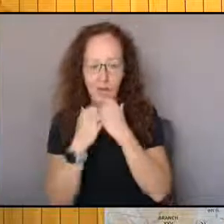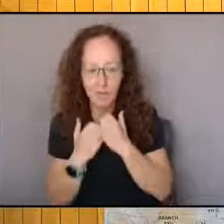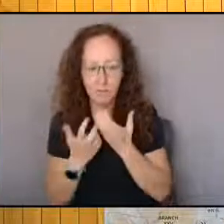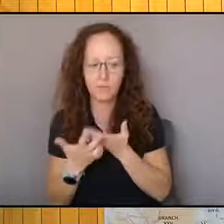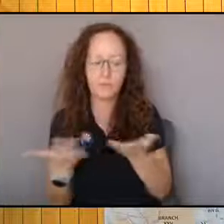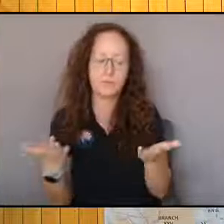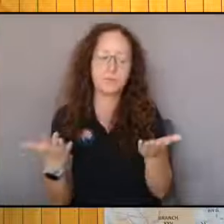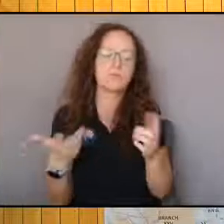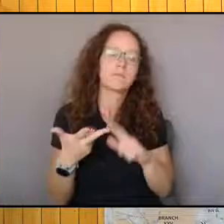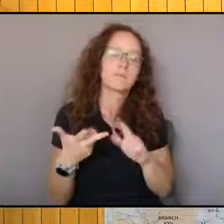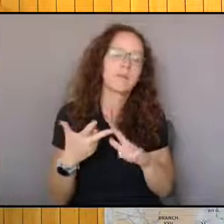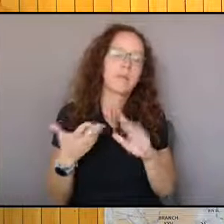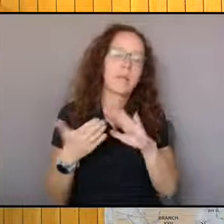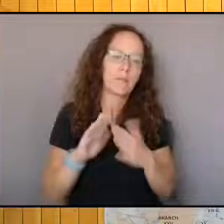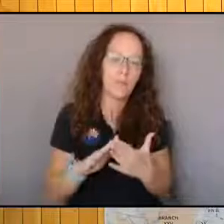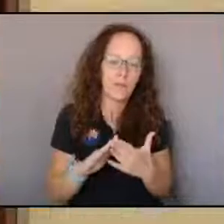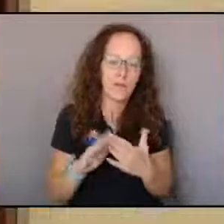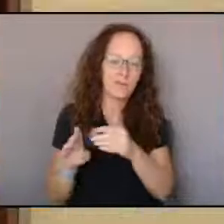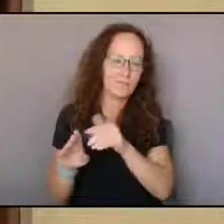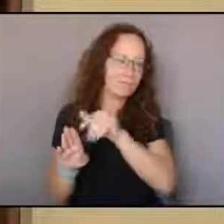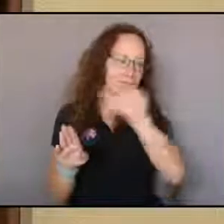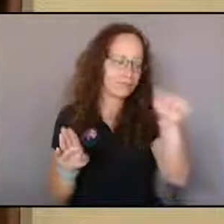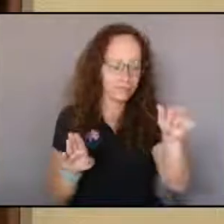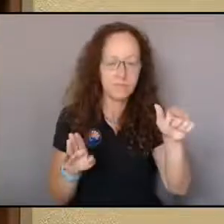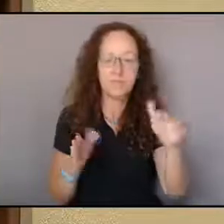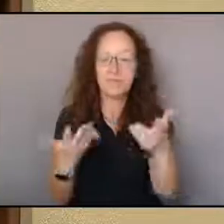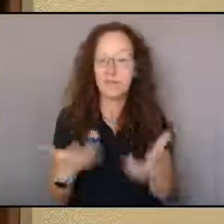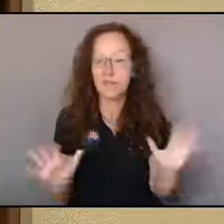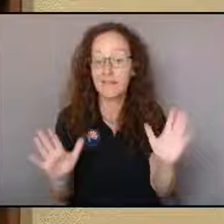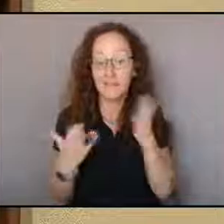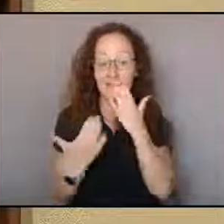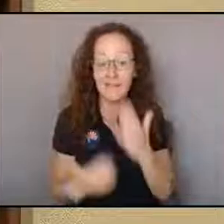A PRIMARY AND SECONDARY LINE TO PROTECT THE COMMUNITIES